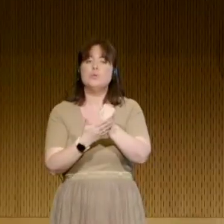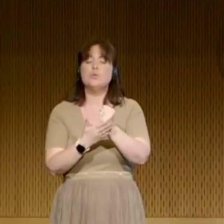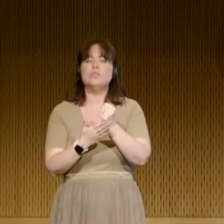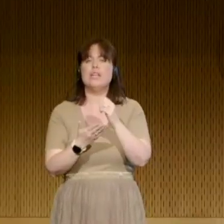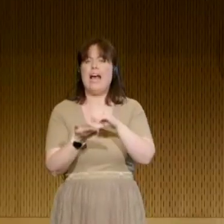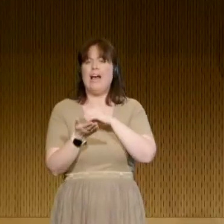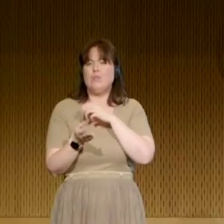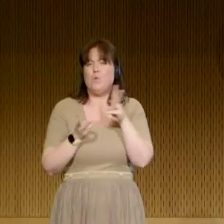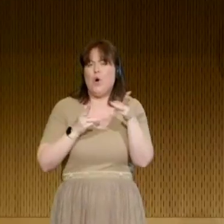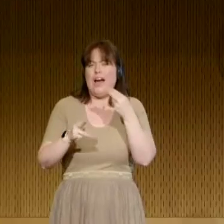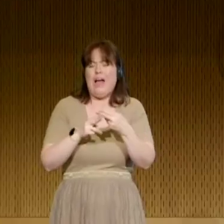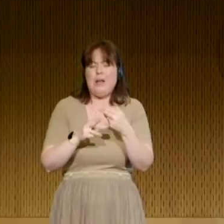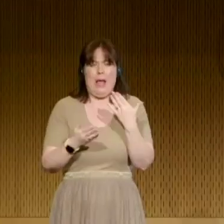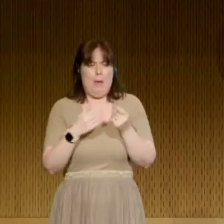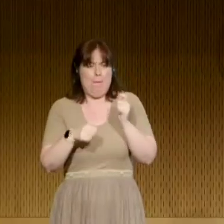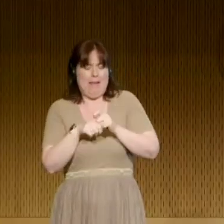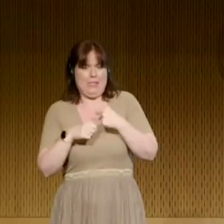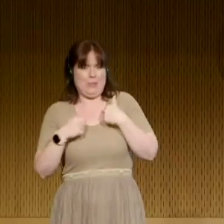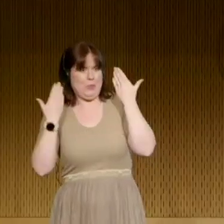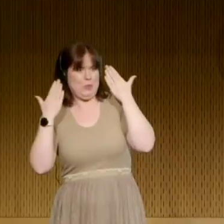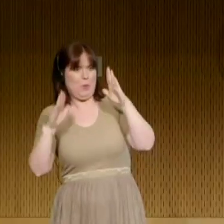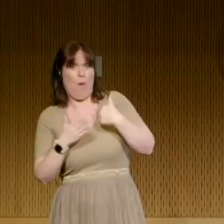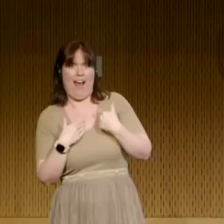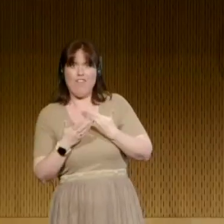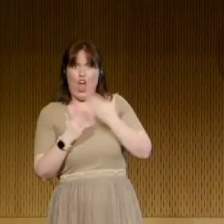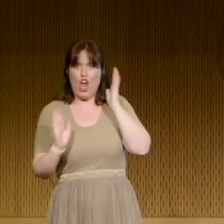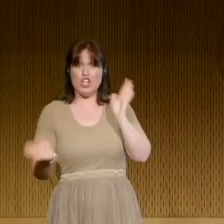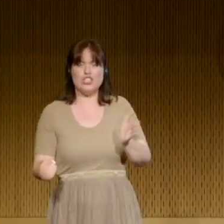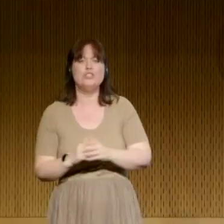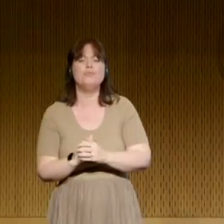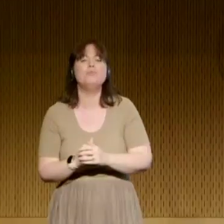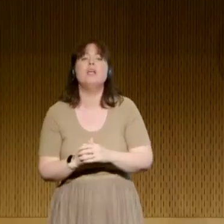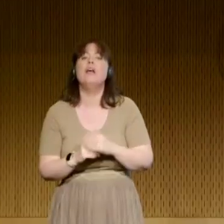what's the best way to demonstrate my knowledge here. and generally this is done in a role play.